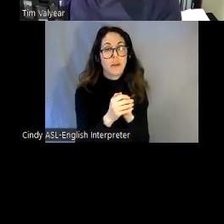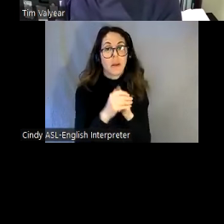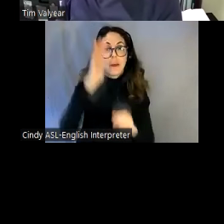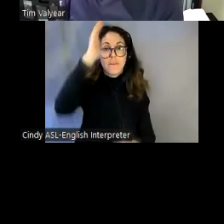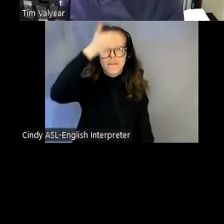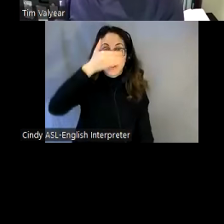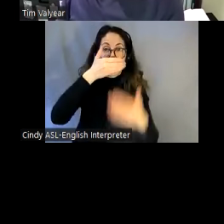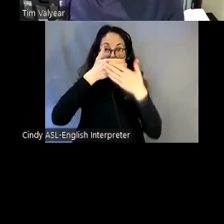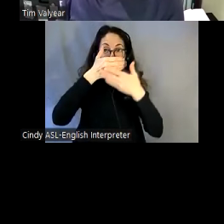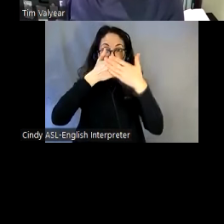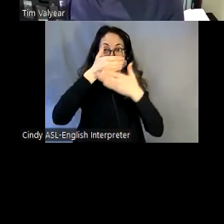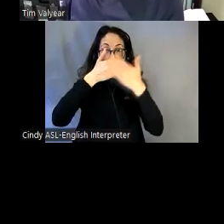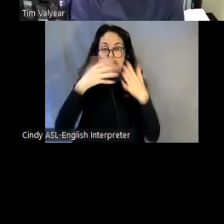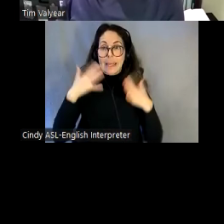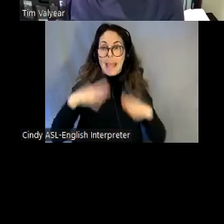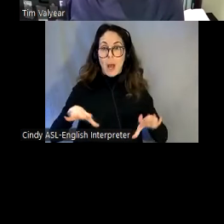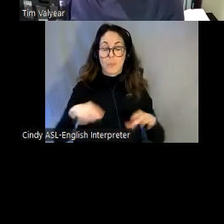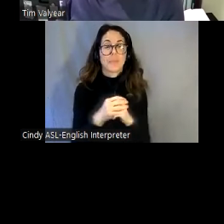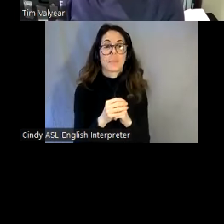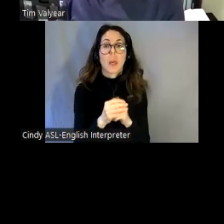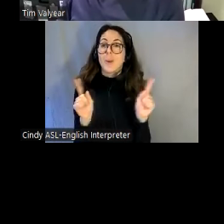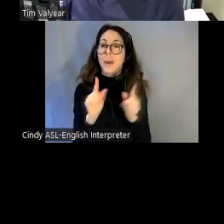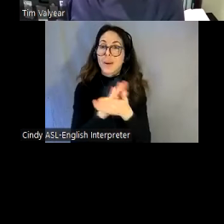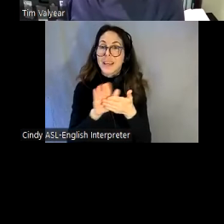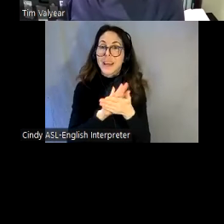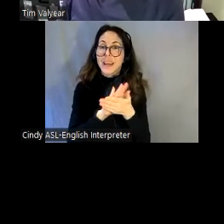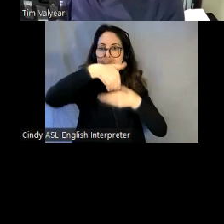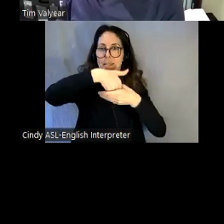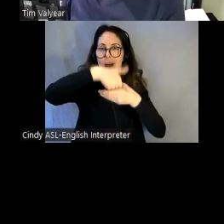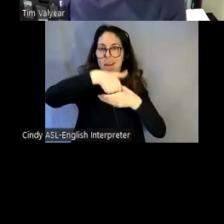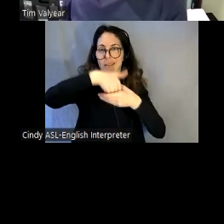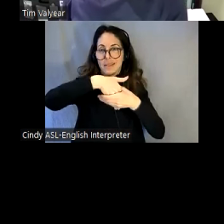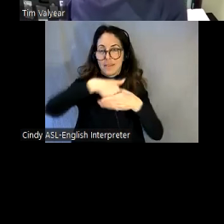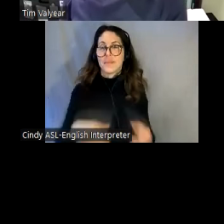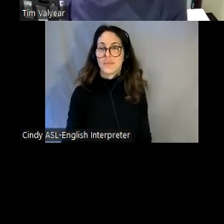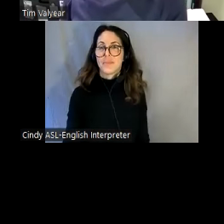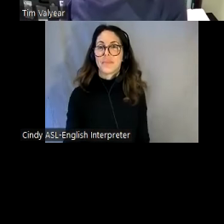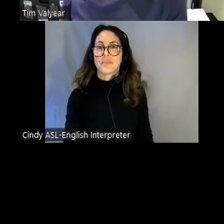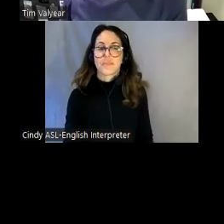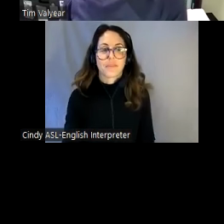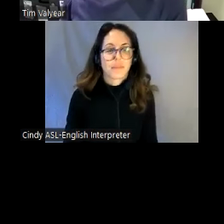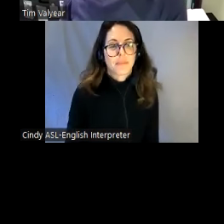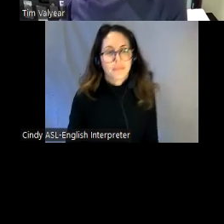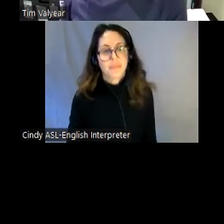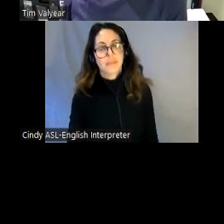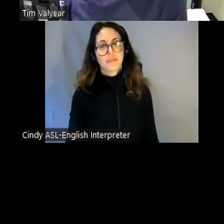with your bodily fluids. So the gloves, the outside of the mask, the outside of the face shield, the outside of